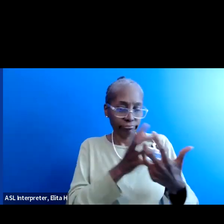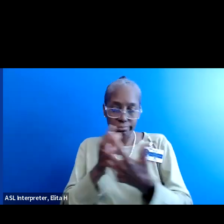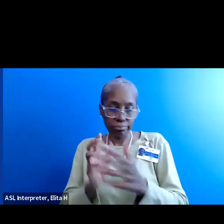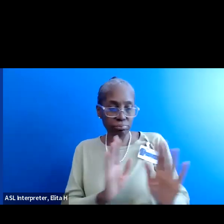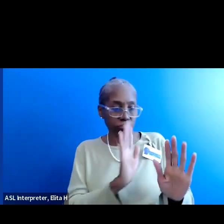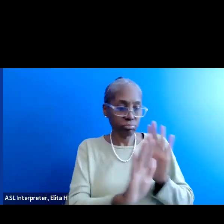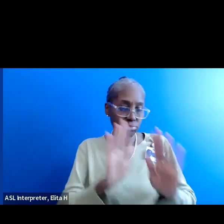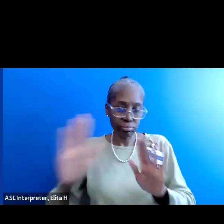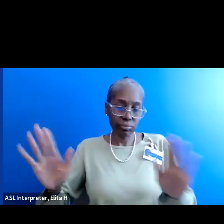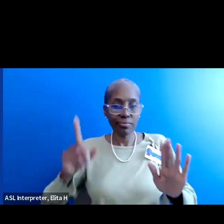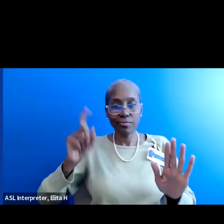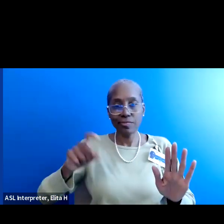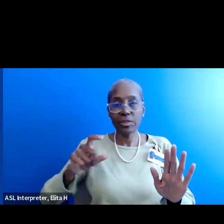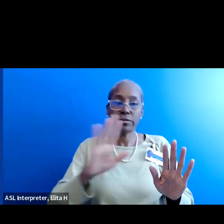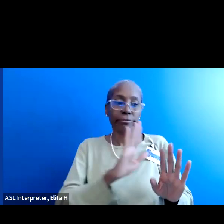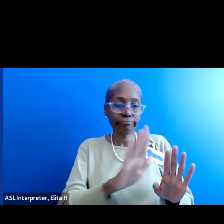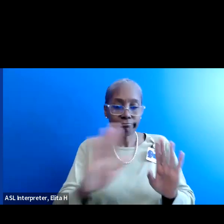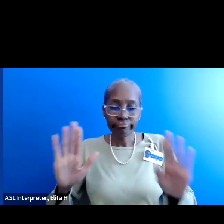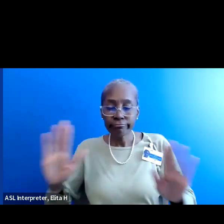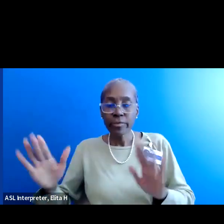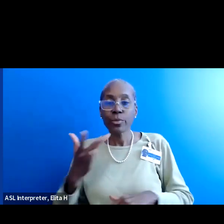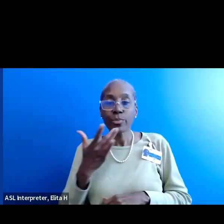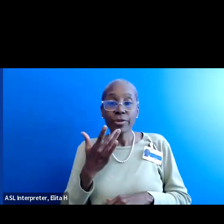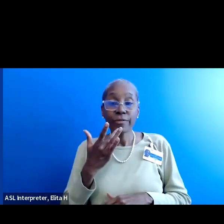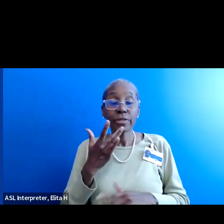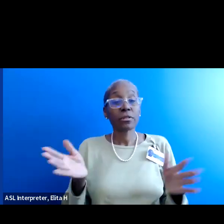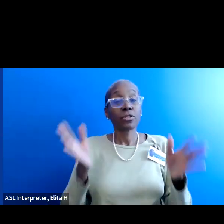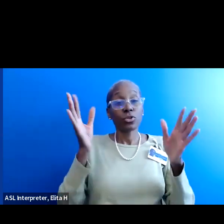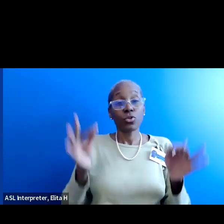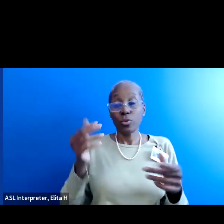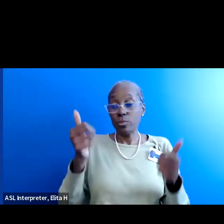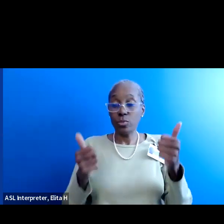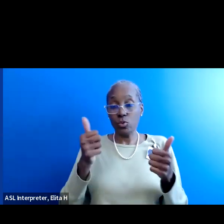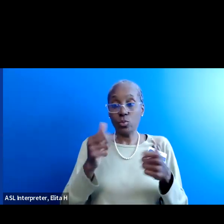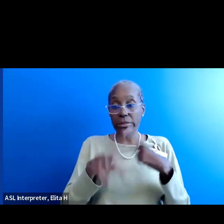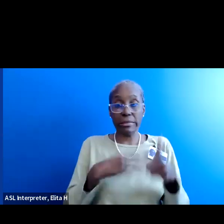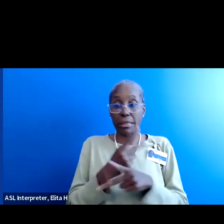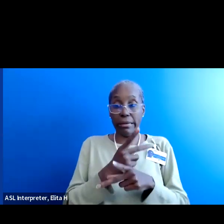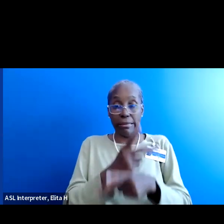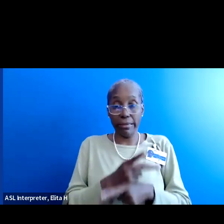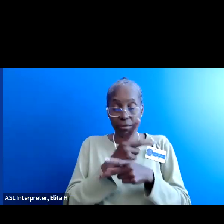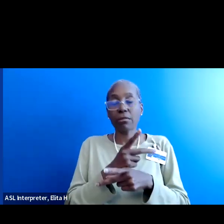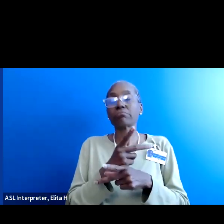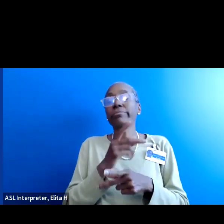to meet their needs and preferences. To determine care needs and preferences, staff must work with the residents and